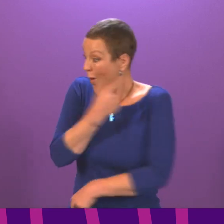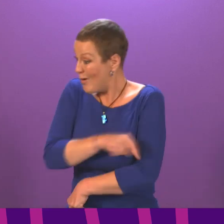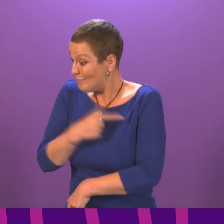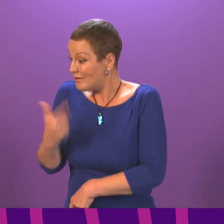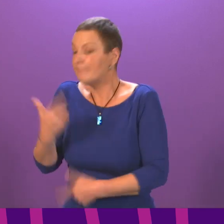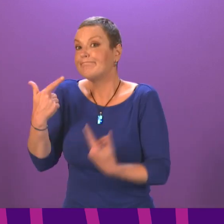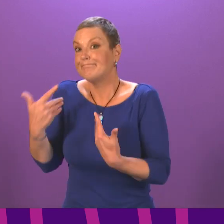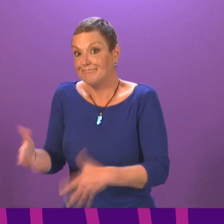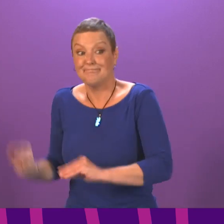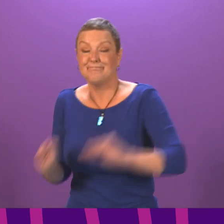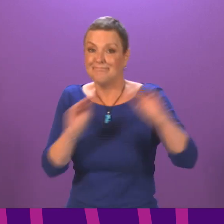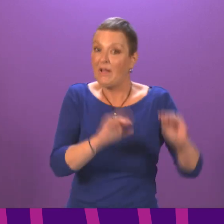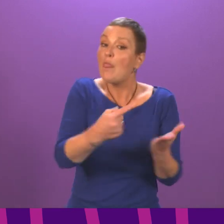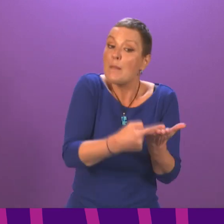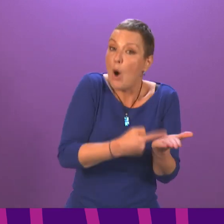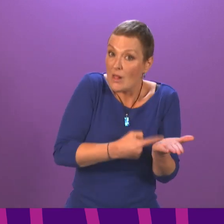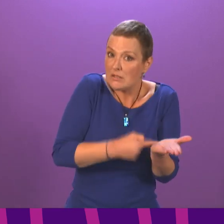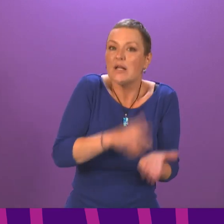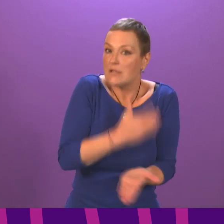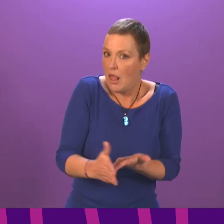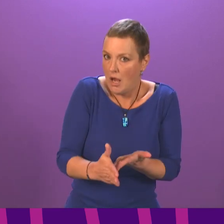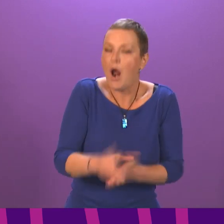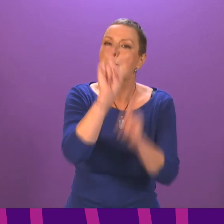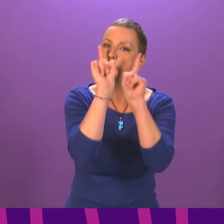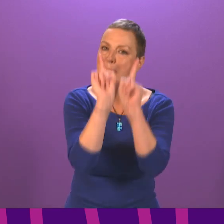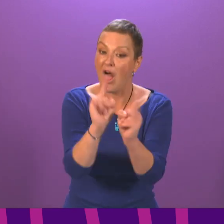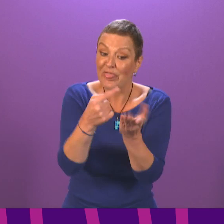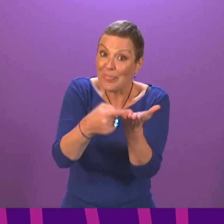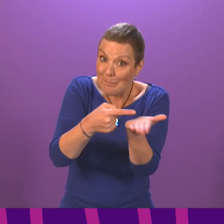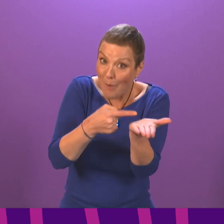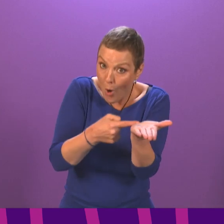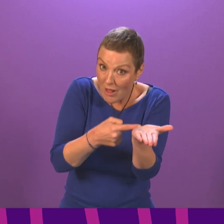the policy is very clear. As with any policy in a clinical setting, however, it must cater